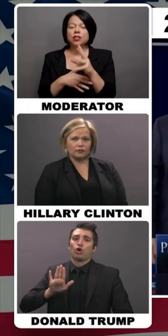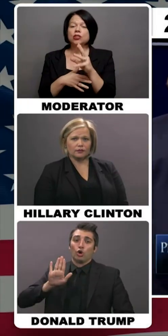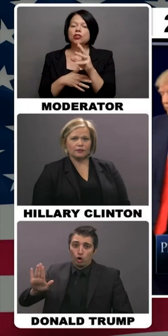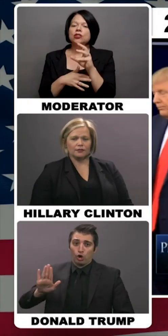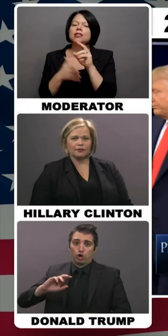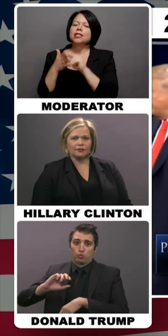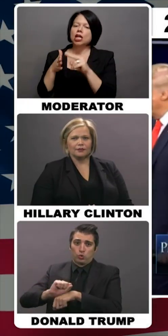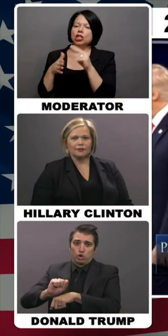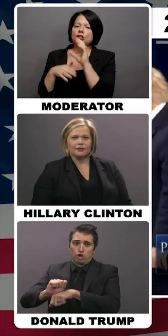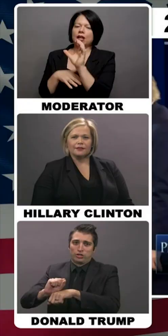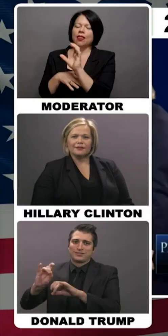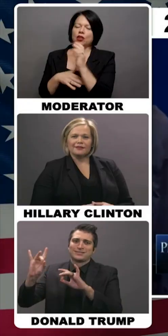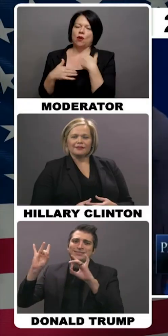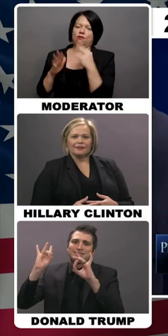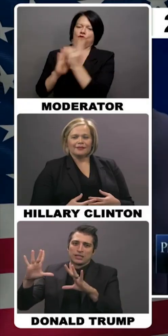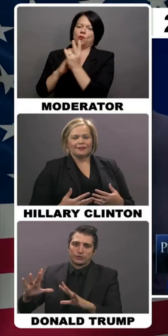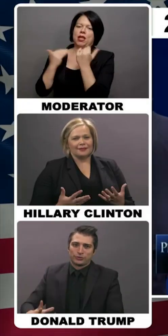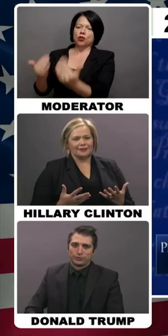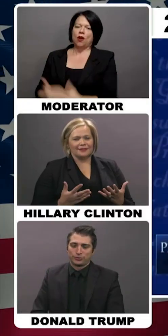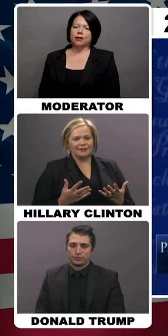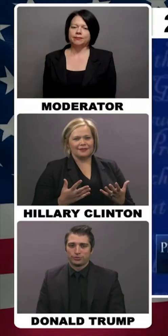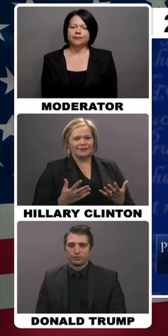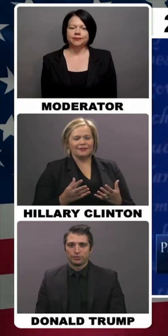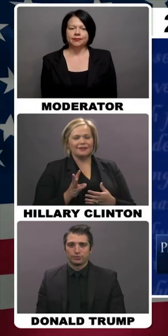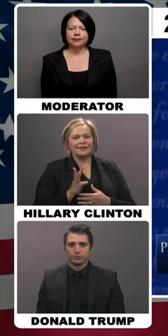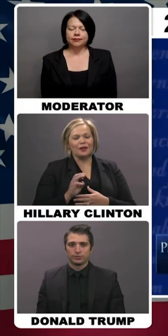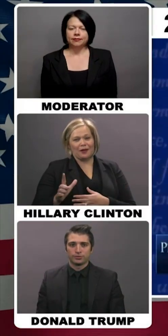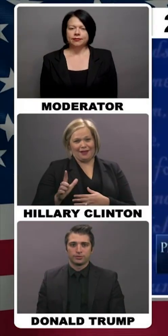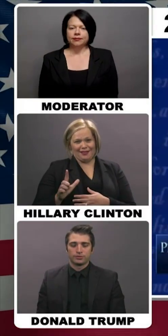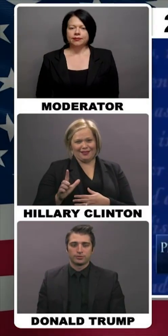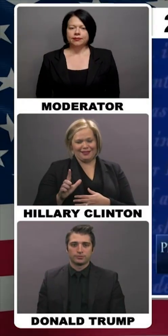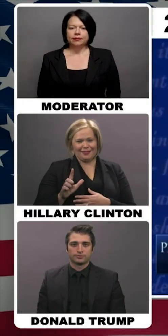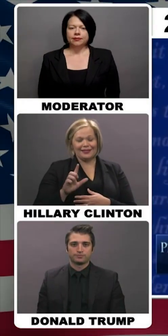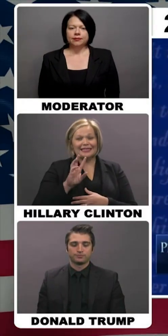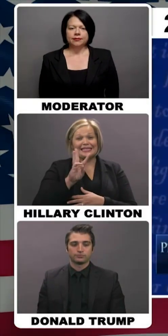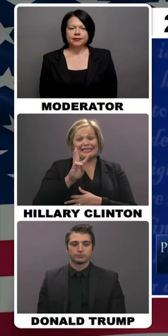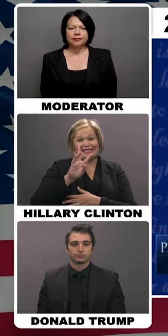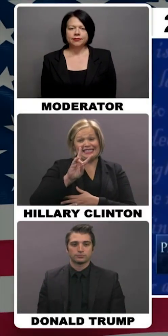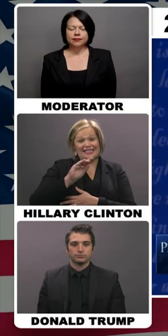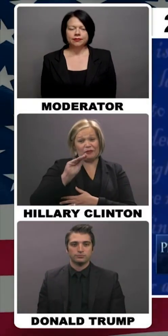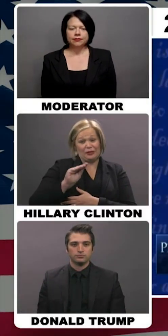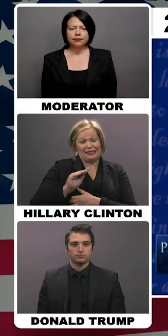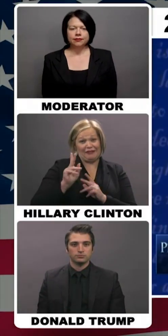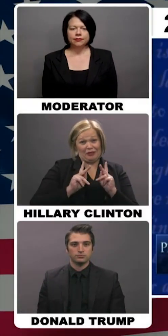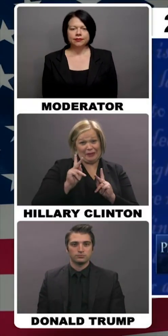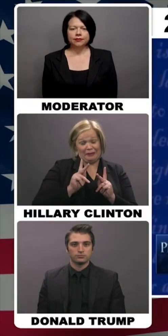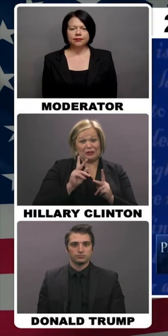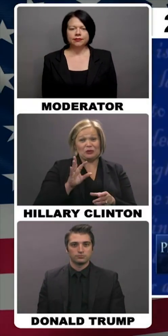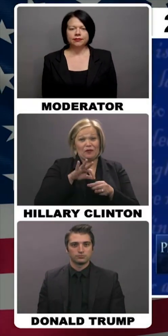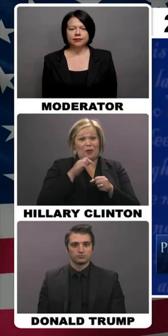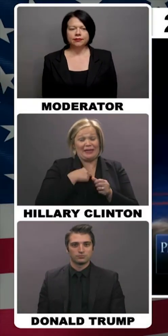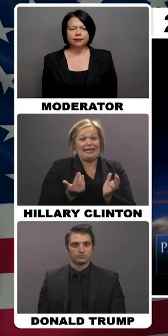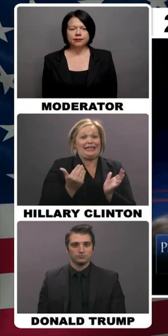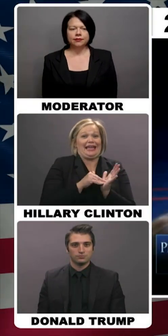You have two minutes, secretary Clinton. Well, 67% of the people voted to reelect me when I ran for my second term.